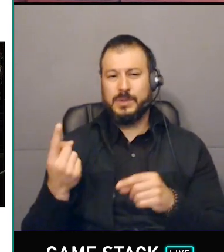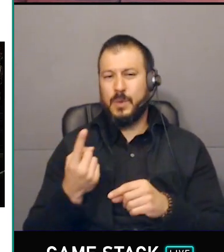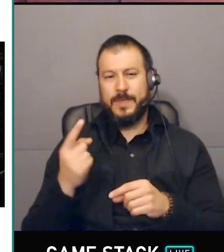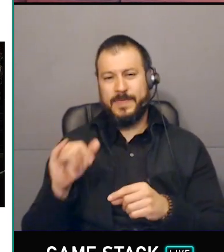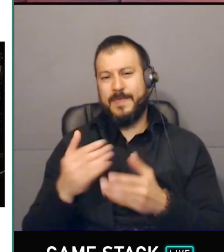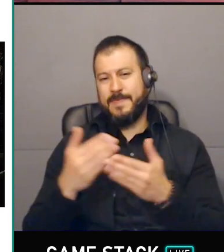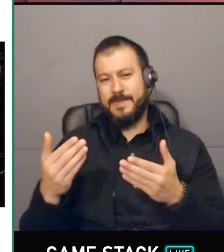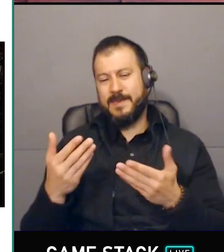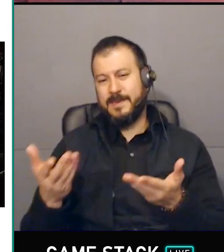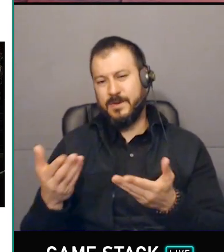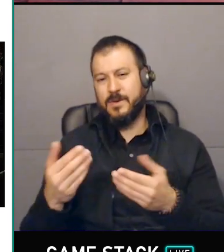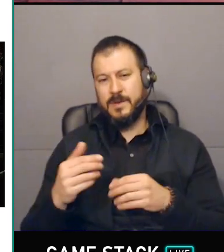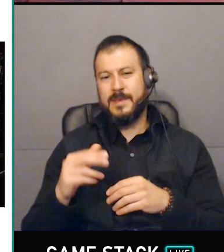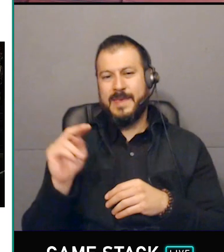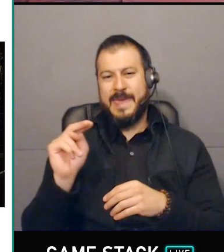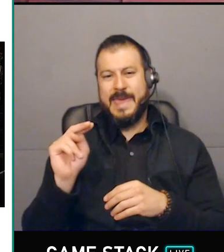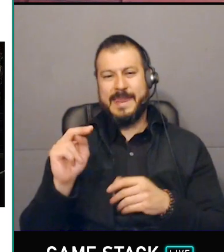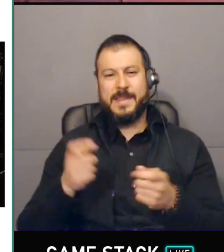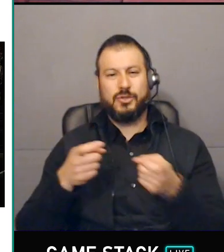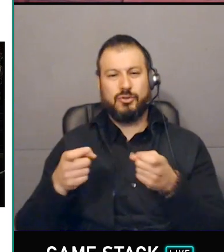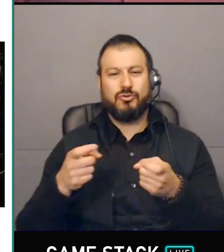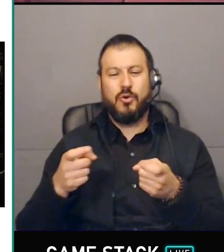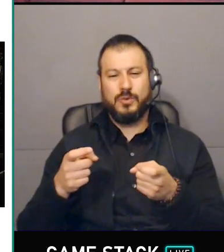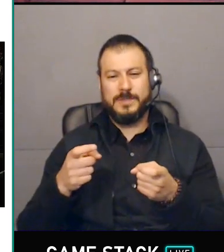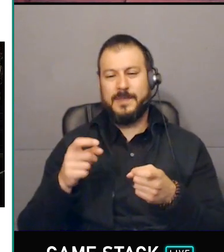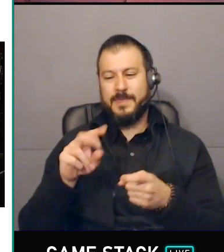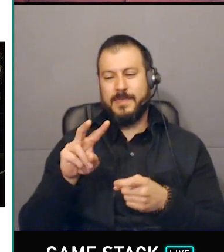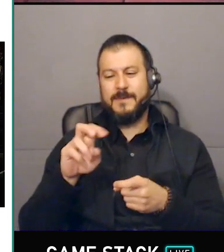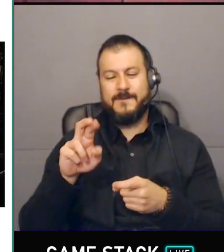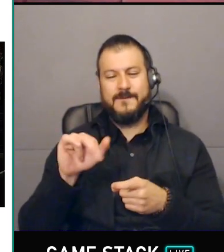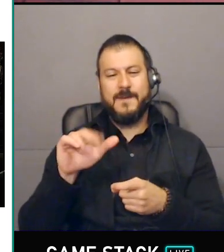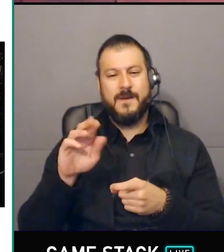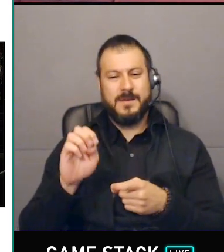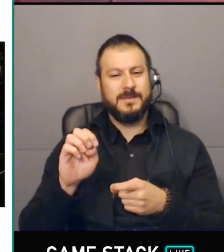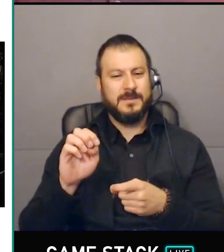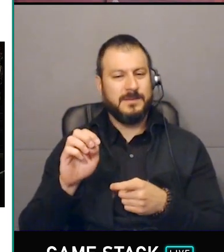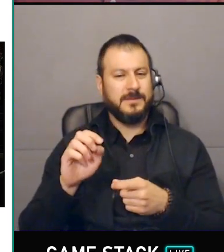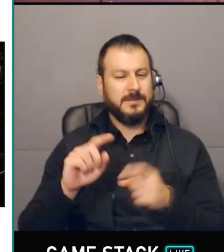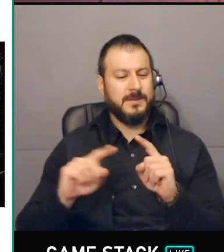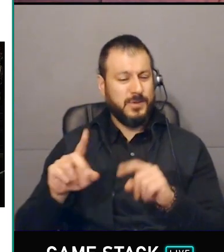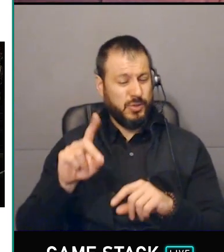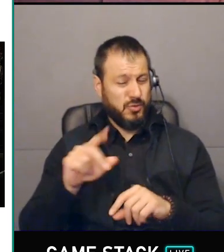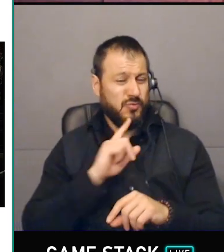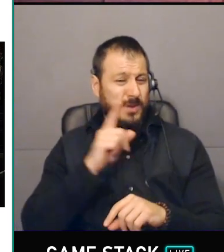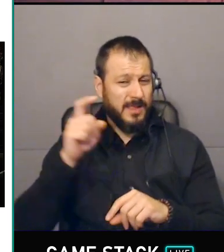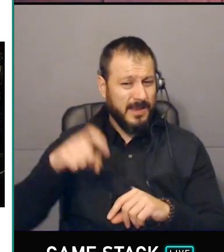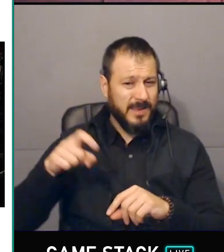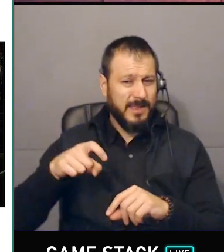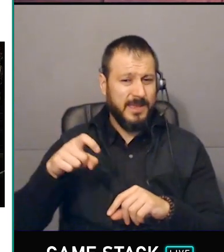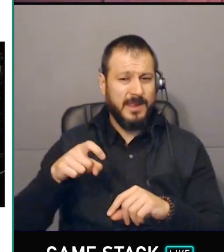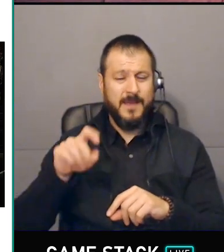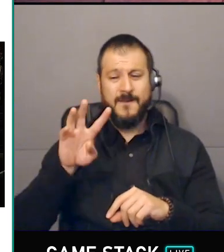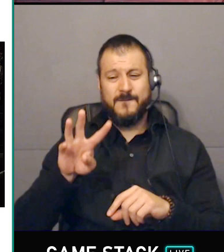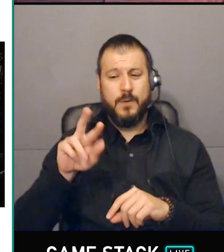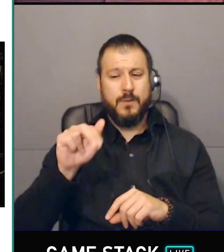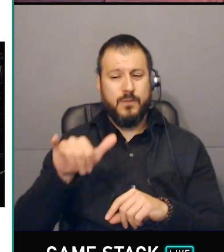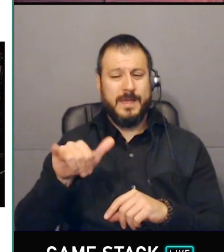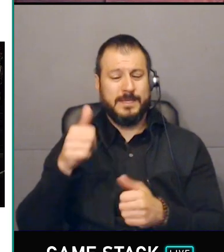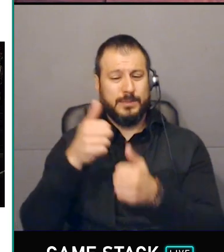and so N controls the variance that you get over here and you might ask, do you really need 4 rays per pixel to control